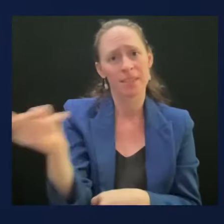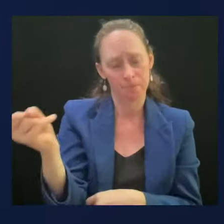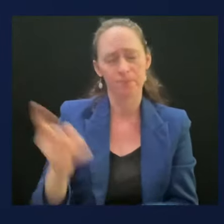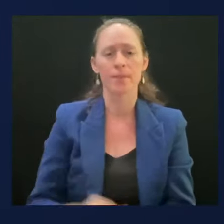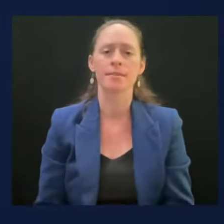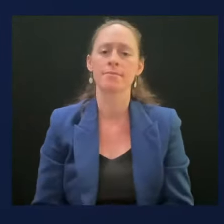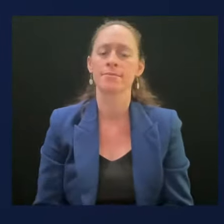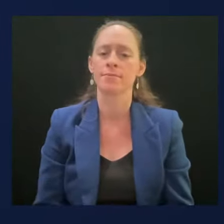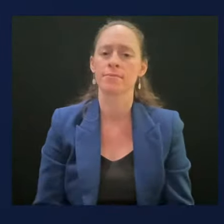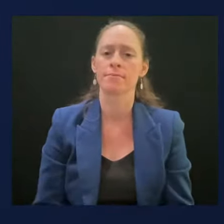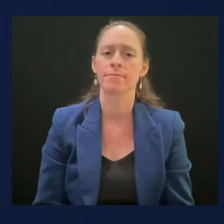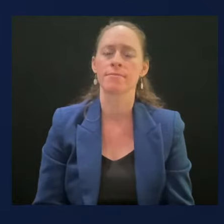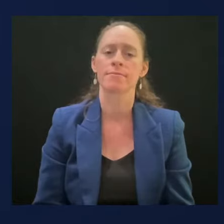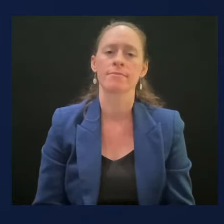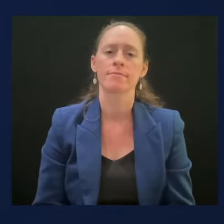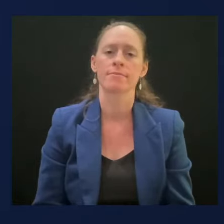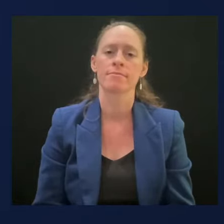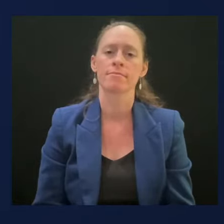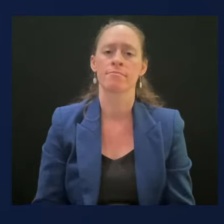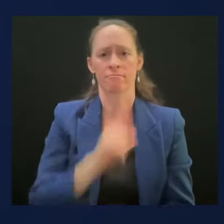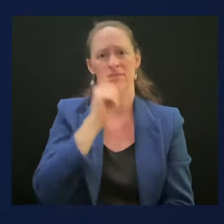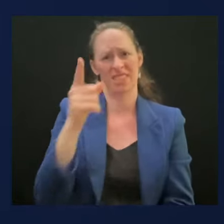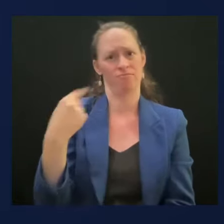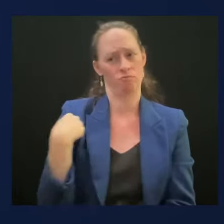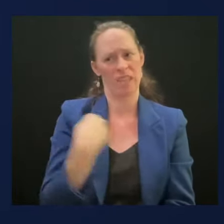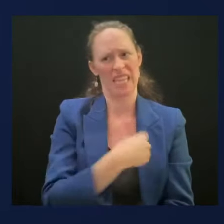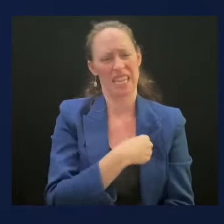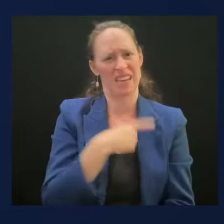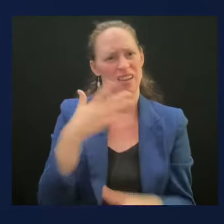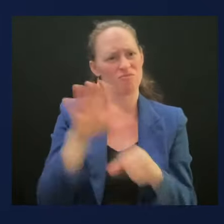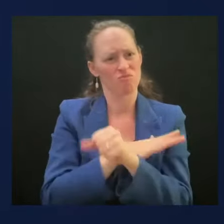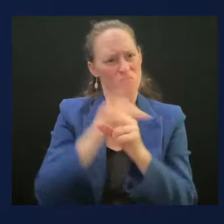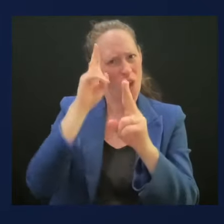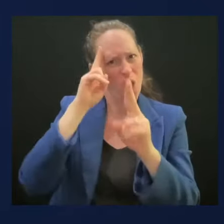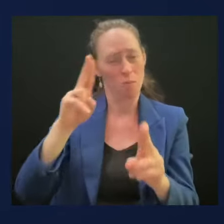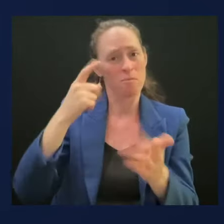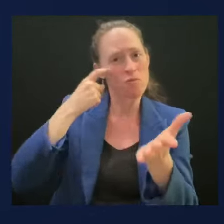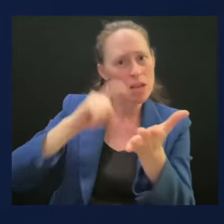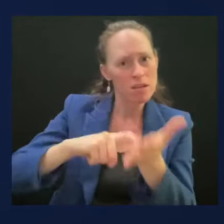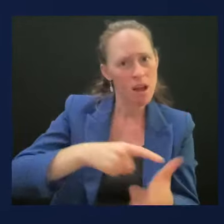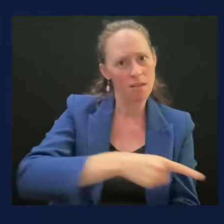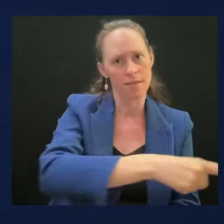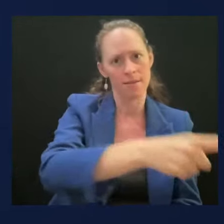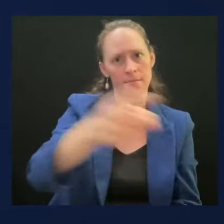and defines our nation. Individually, they represent the single life cut short.